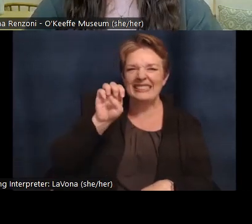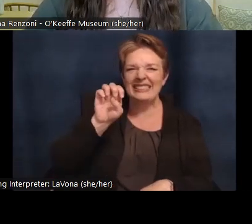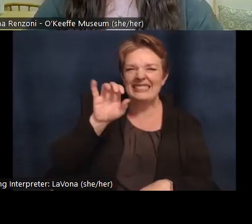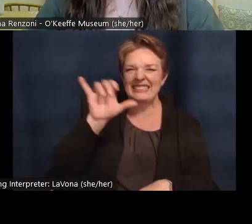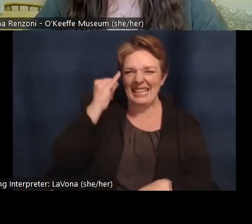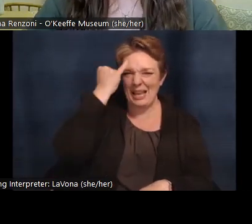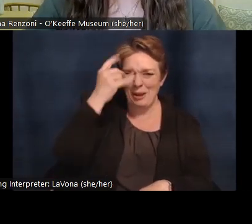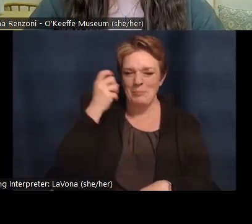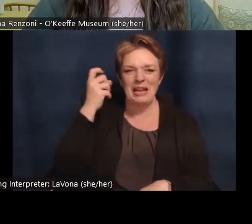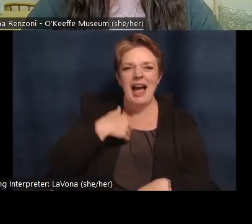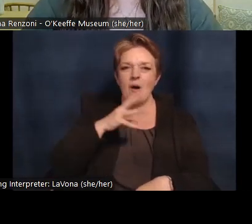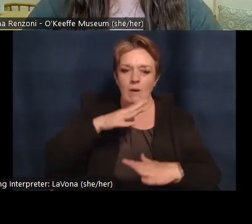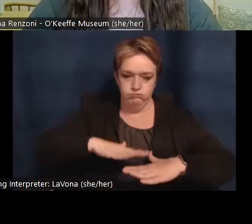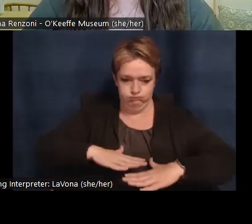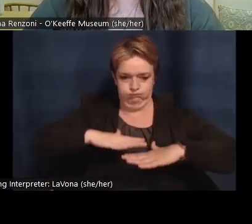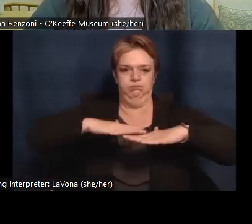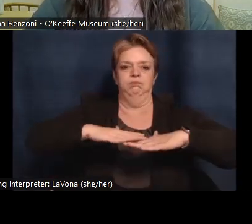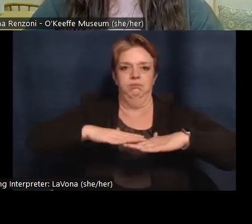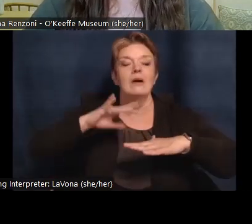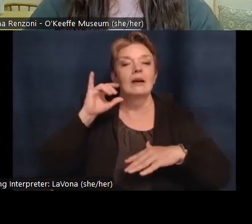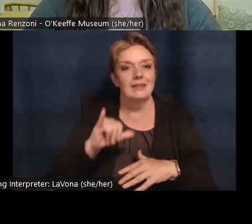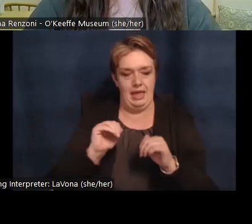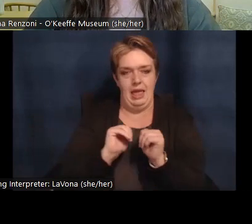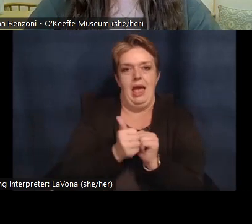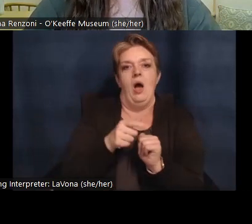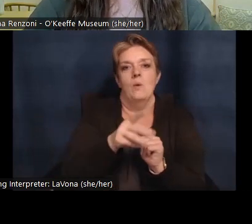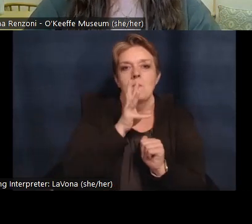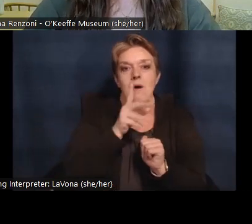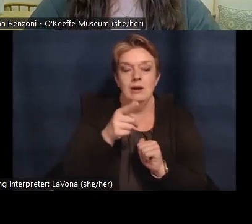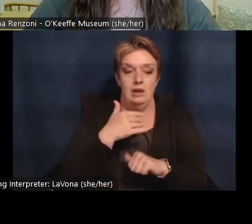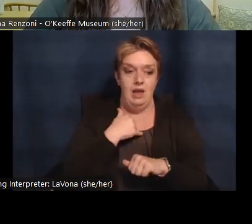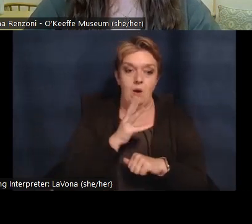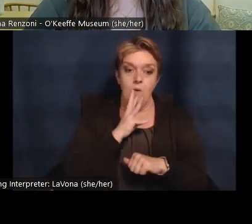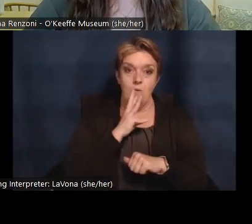So this house has water from 7:00 a.m. to 10:00 a.m. on Monday mornings.